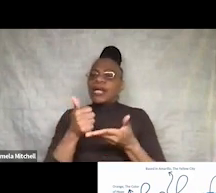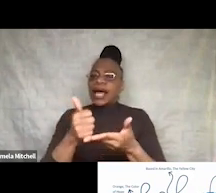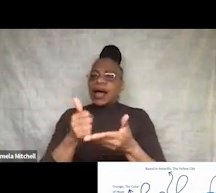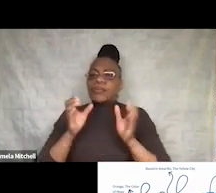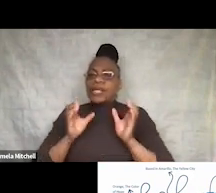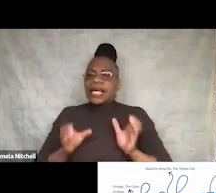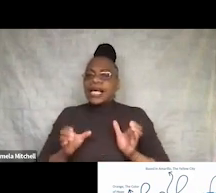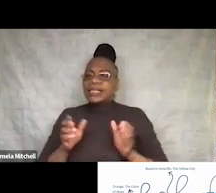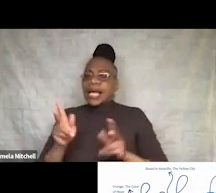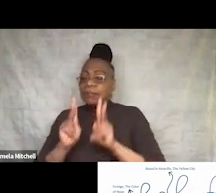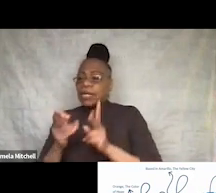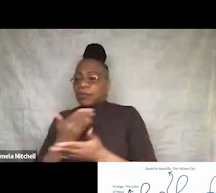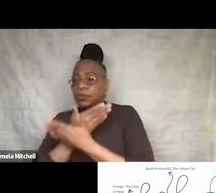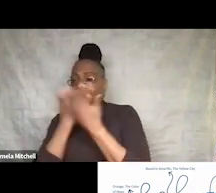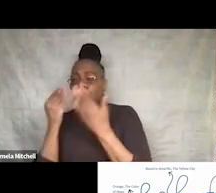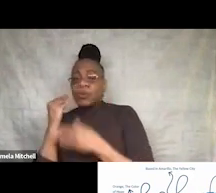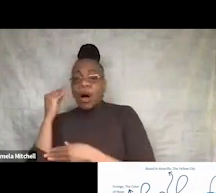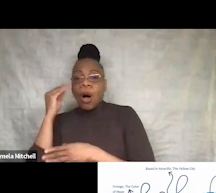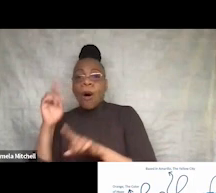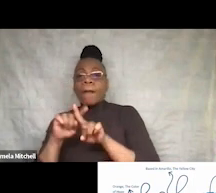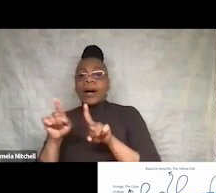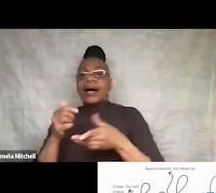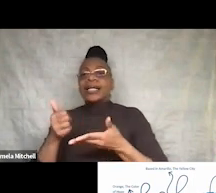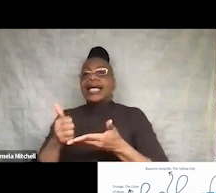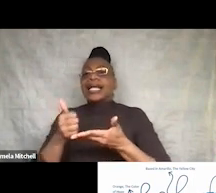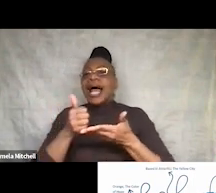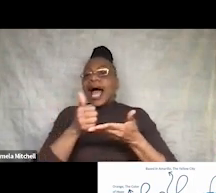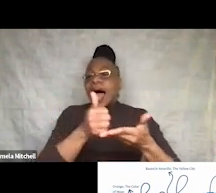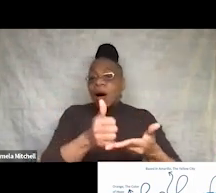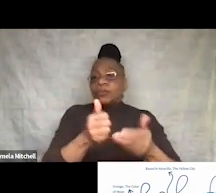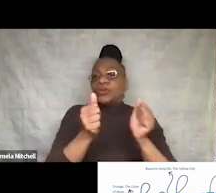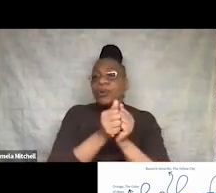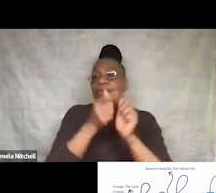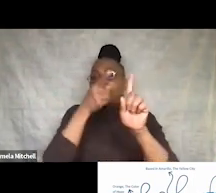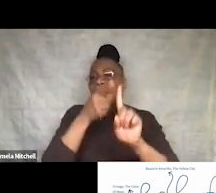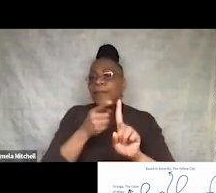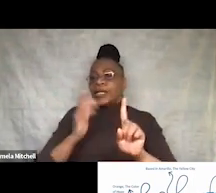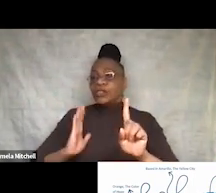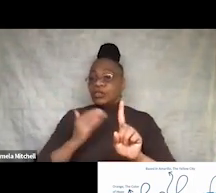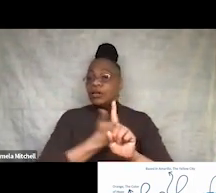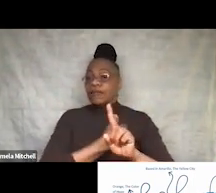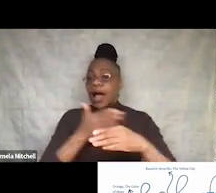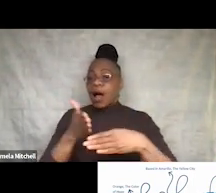but it also helps the mission of all our partners who want to reach this community